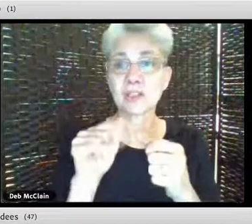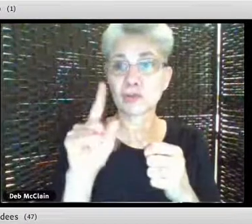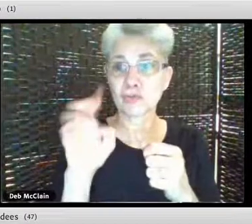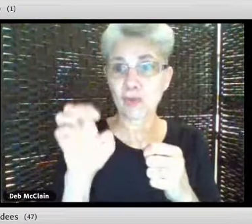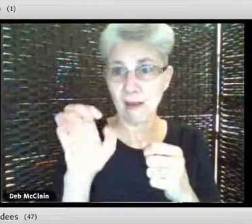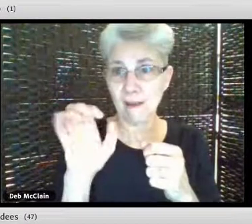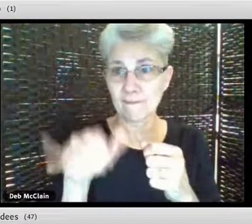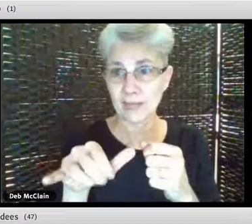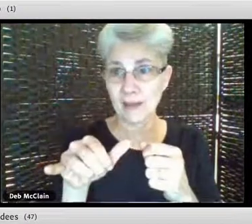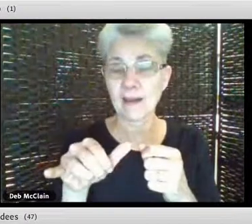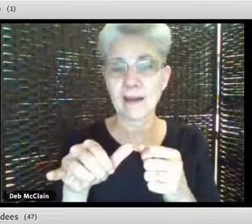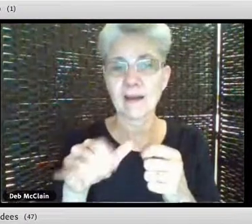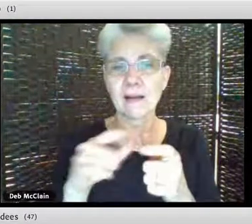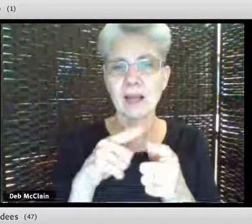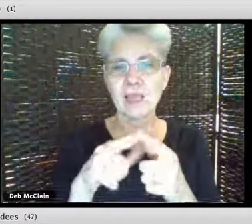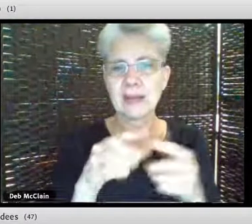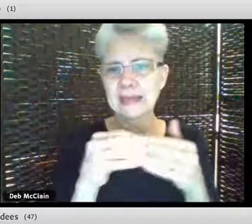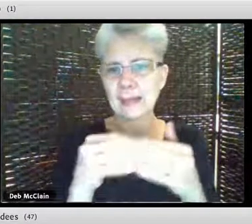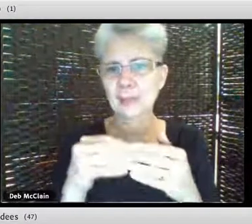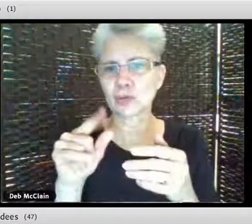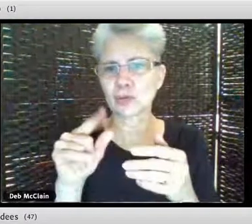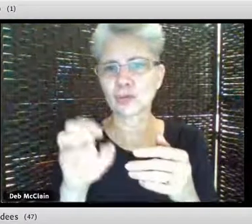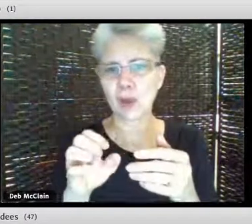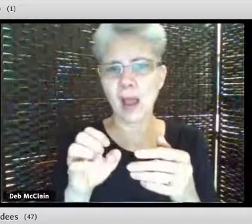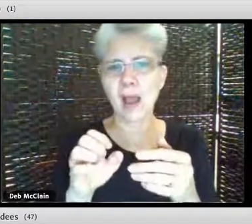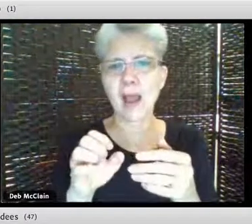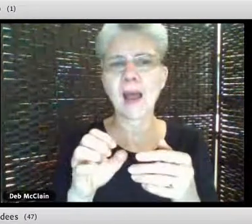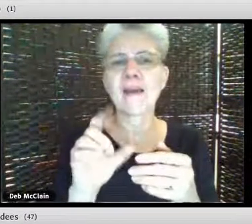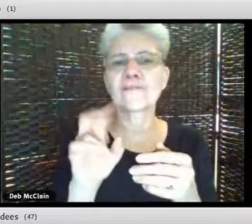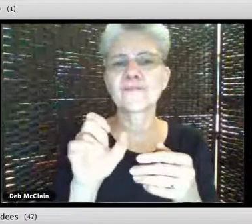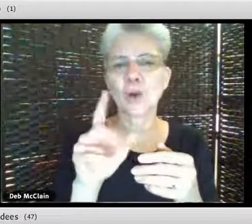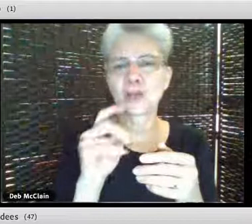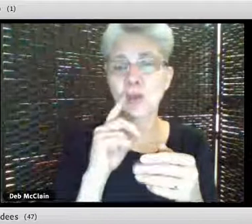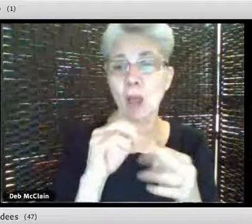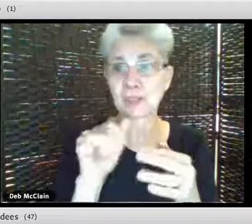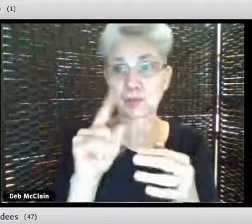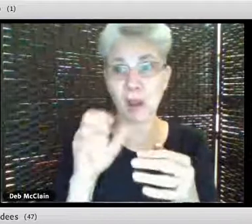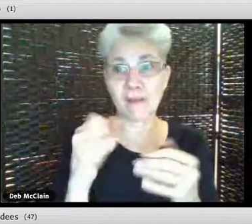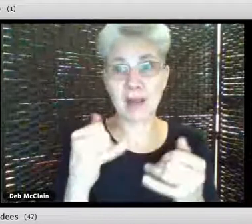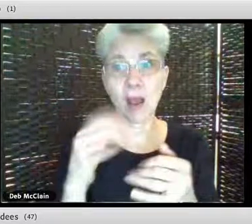All changes saved in Drive. This is going to take me to Drive,